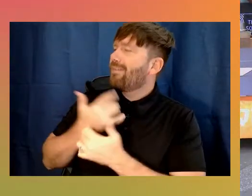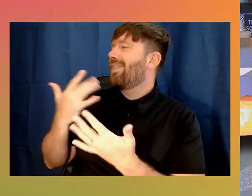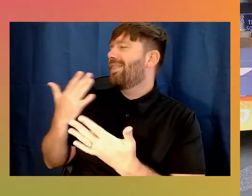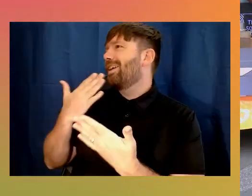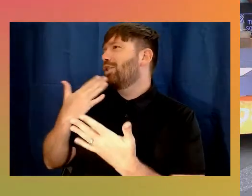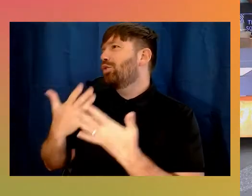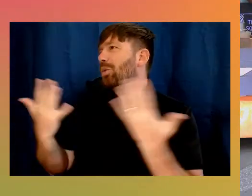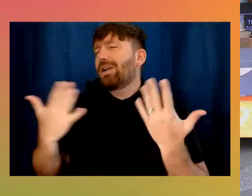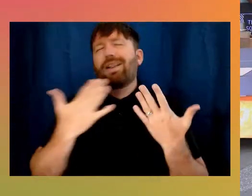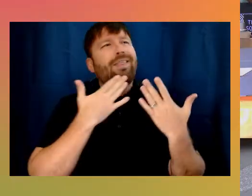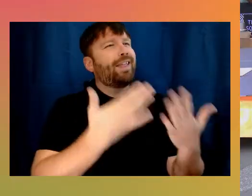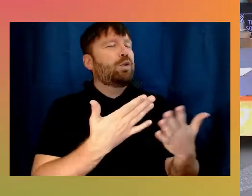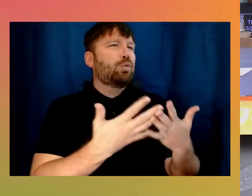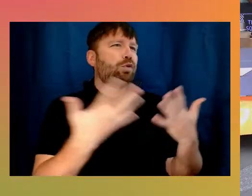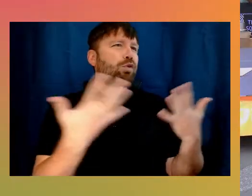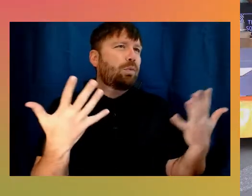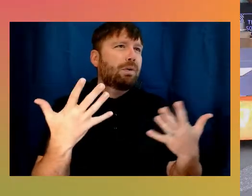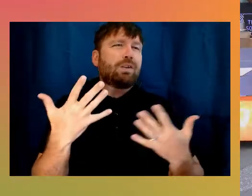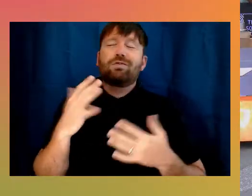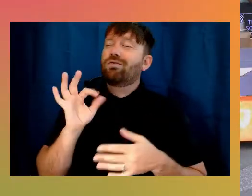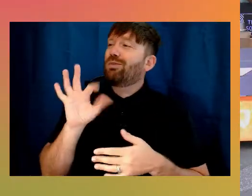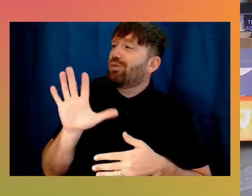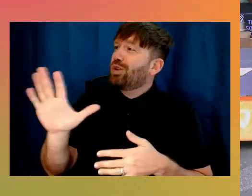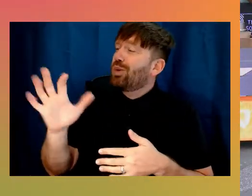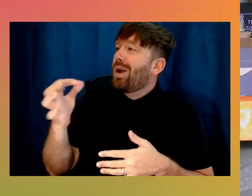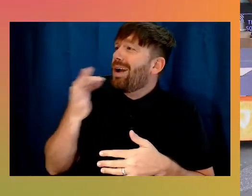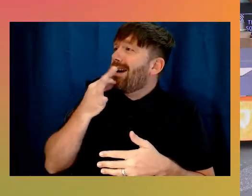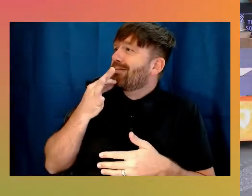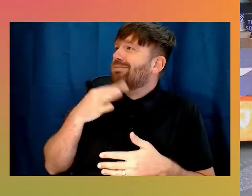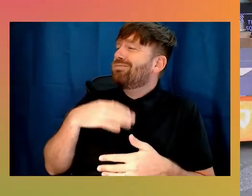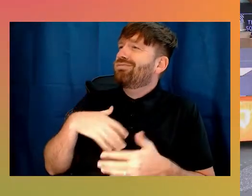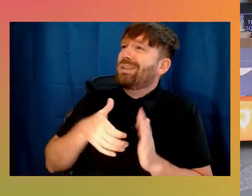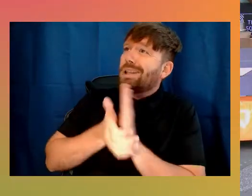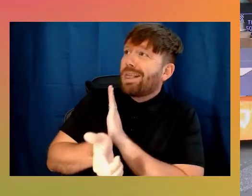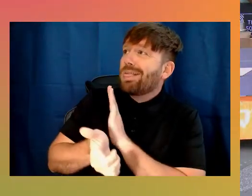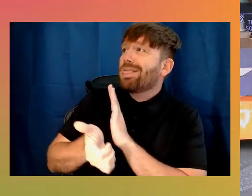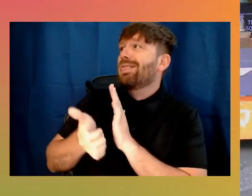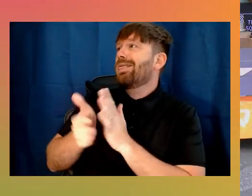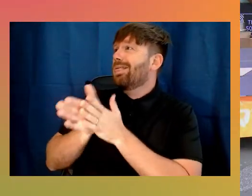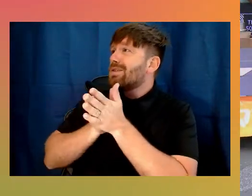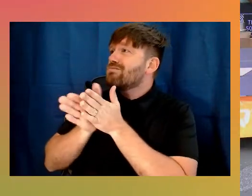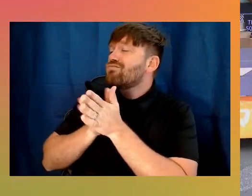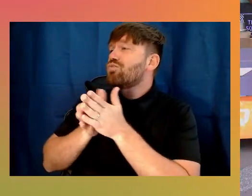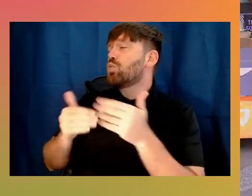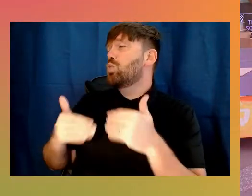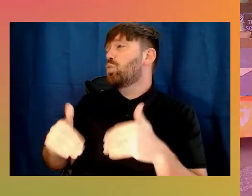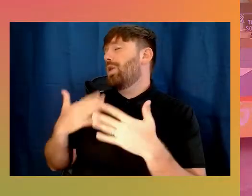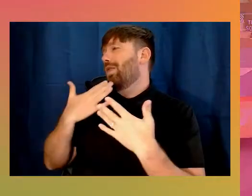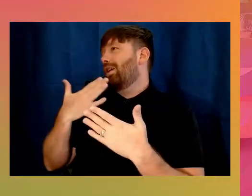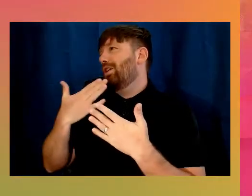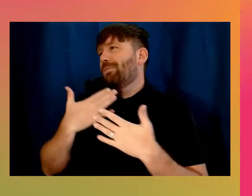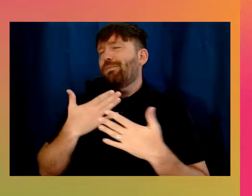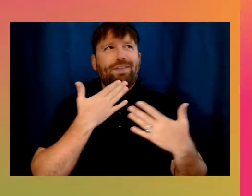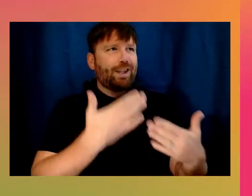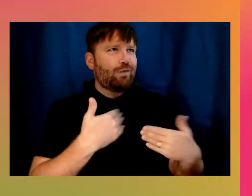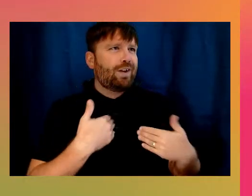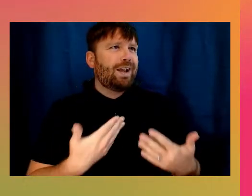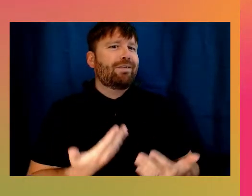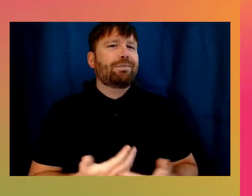AND GOT IN THROUGH THROUGH YOUR PRACTICE TODAY, THROUGH YOUR TEACHING TODAY.